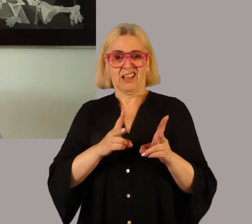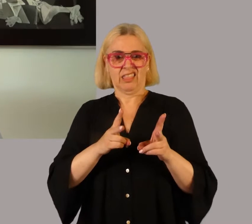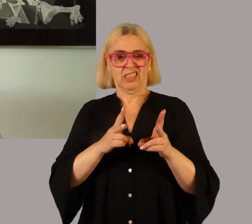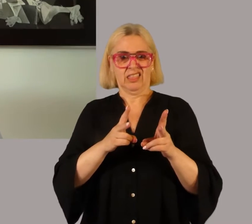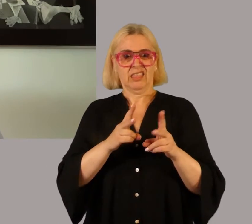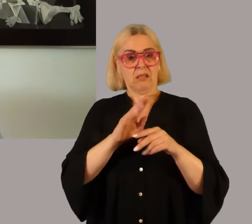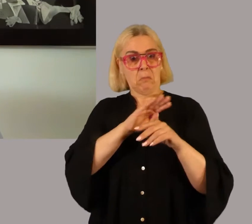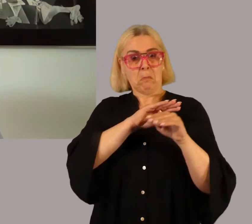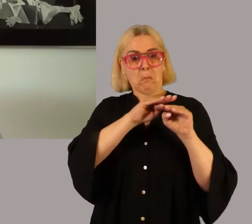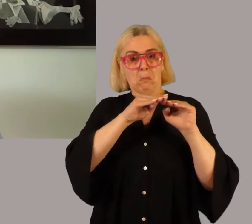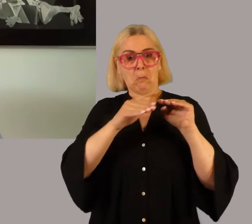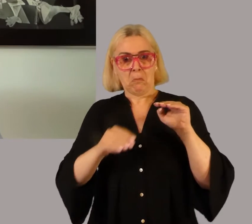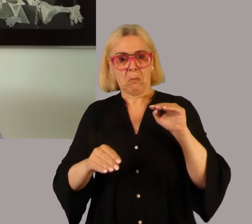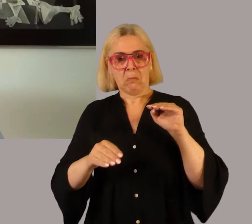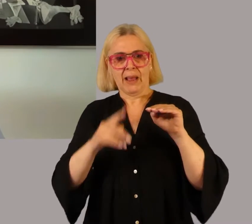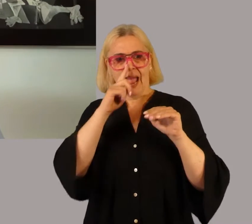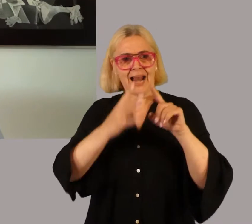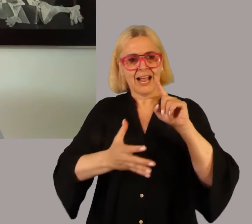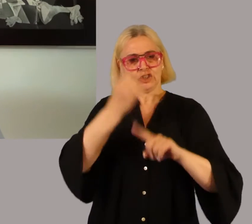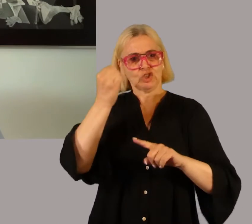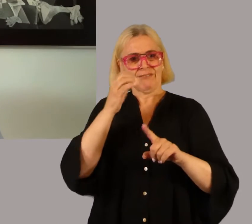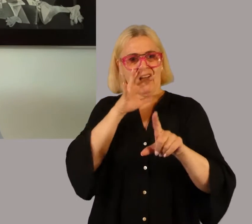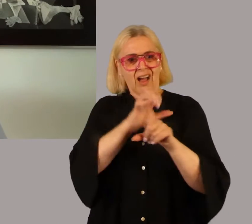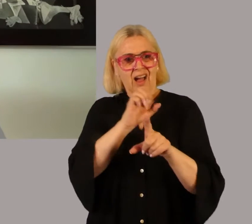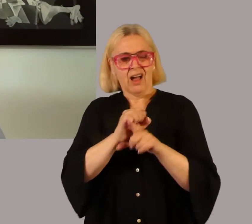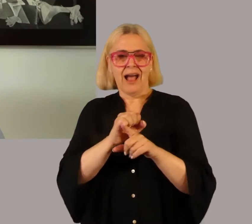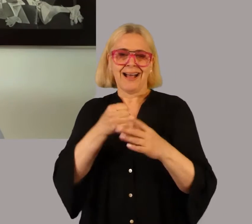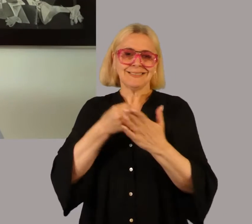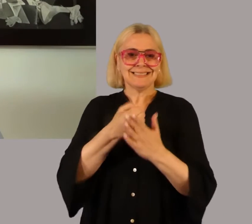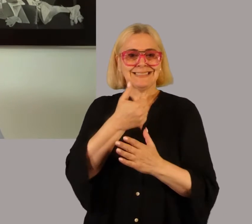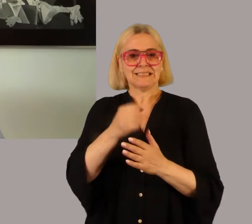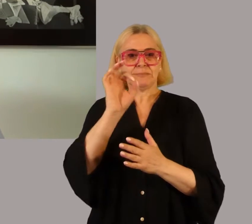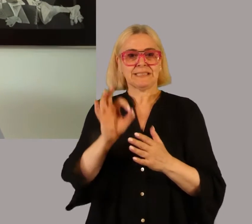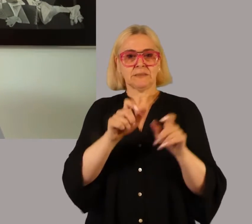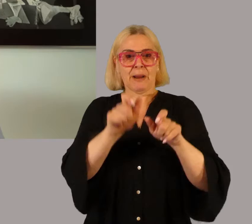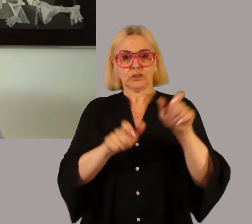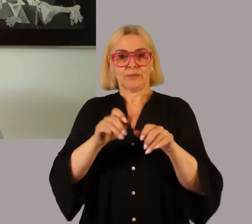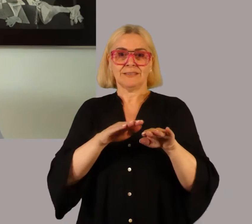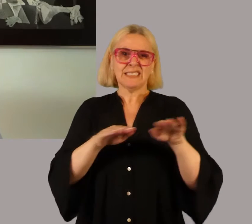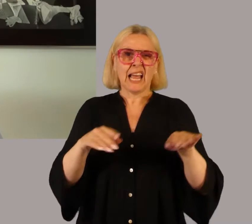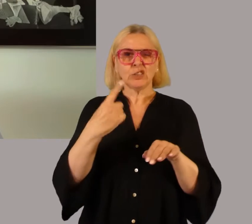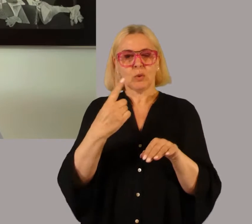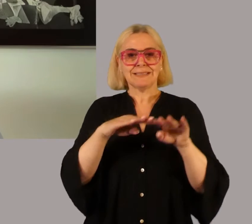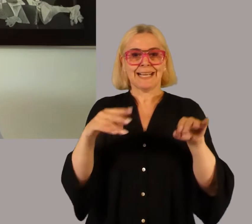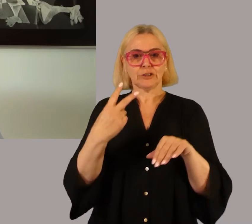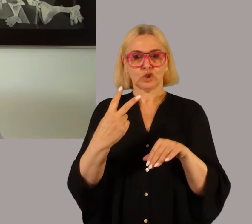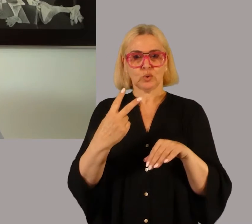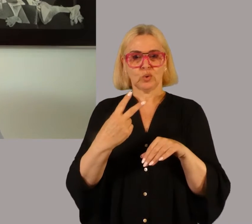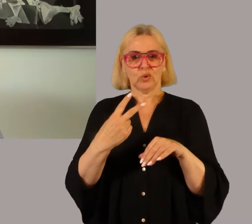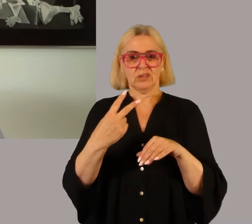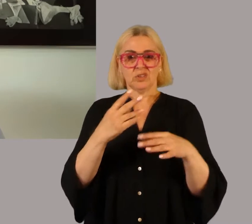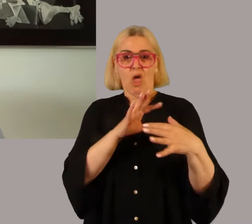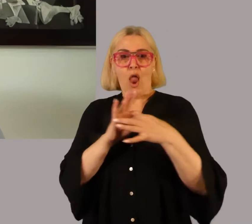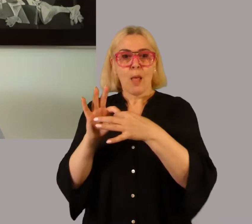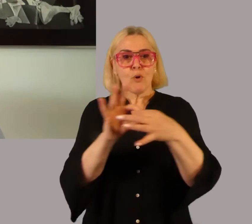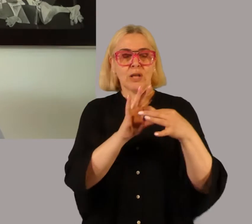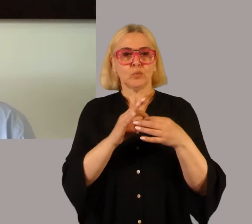rates is feasible and can be achieved by diagnosing at least 60% of patients at stage I-II.